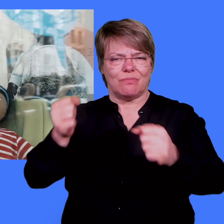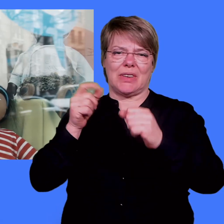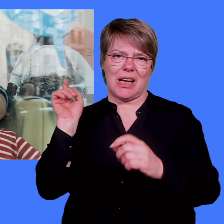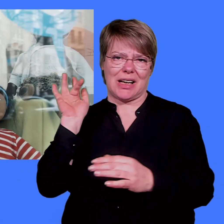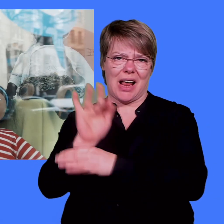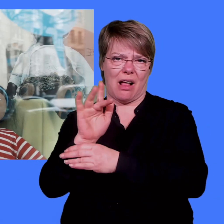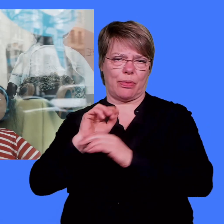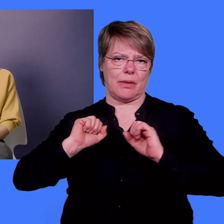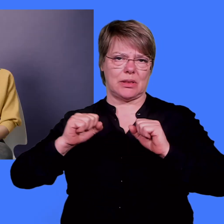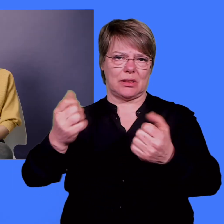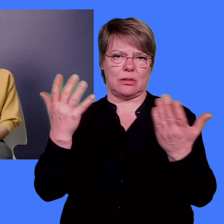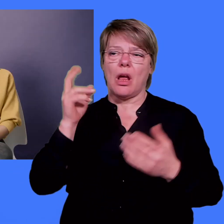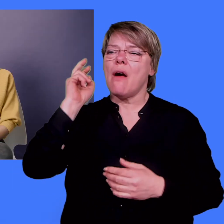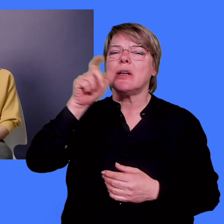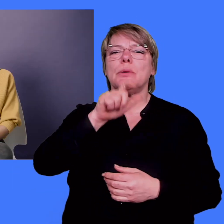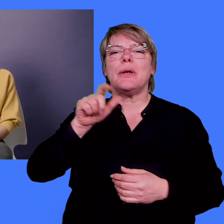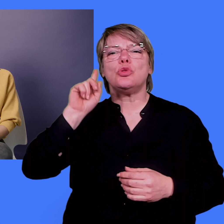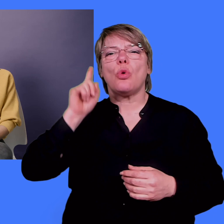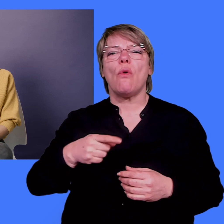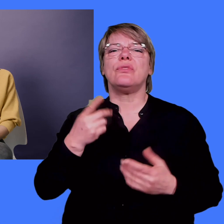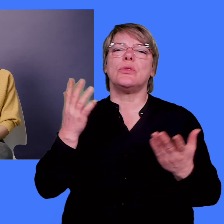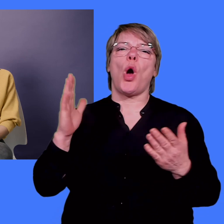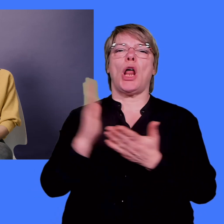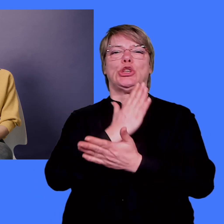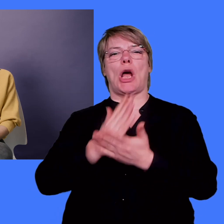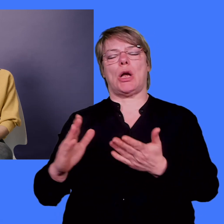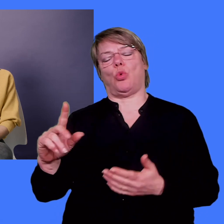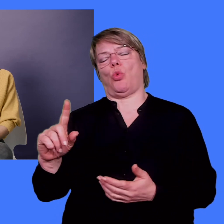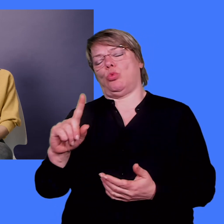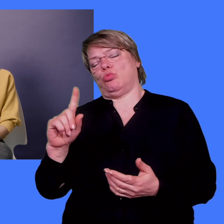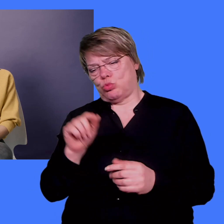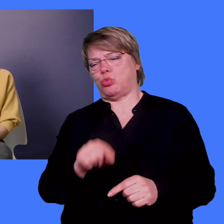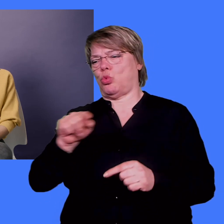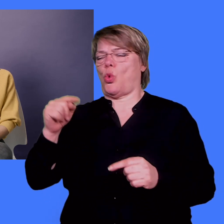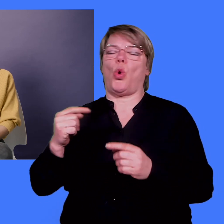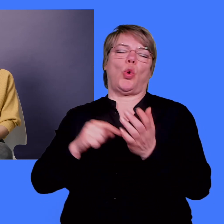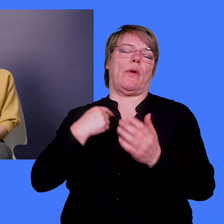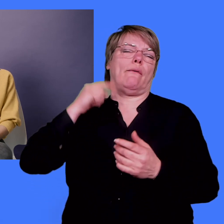Adults often have the tendency to make decisions without having regard to the child